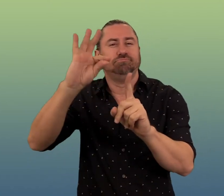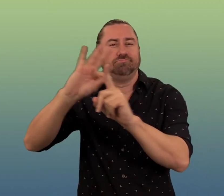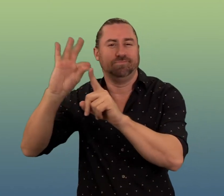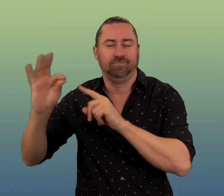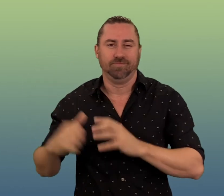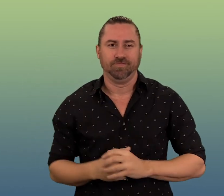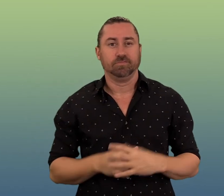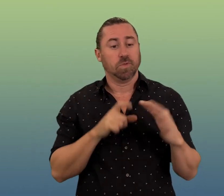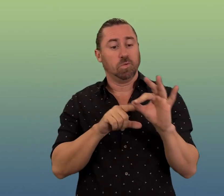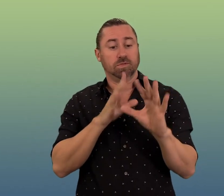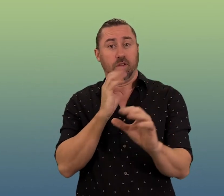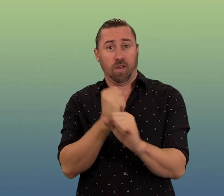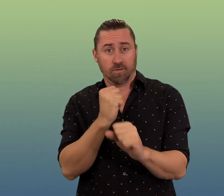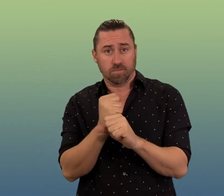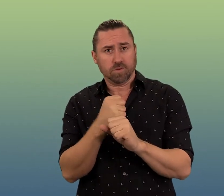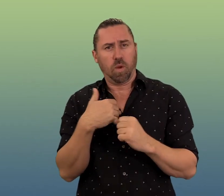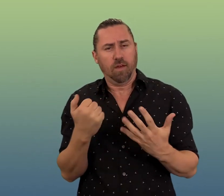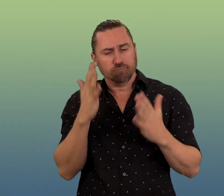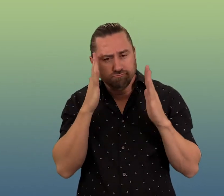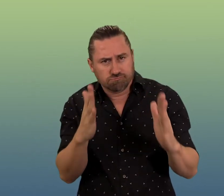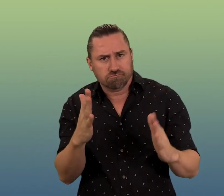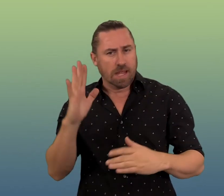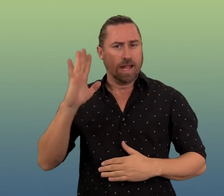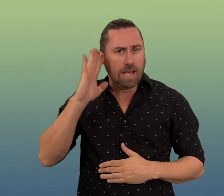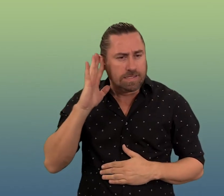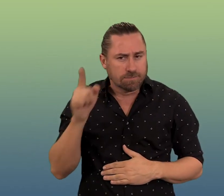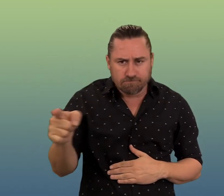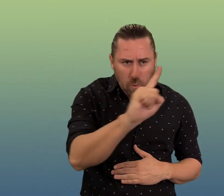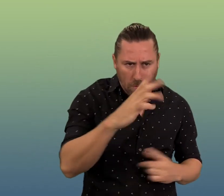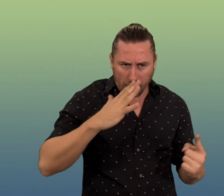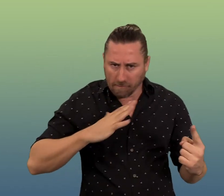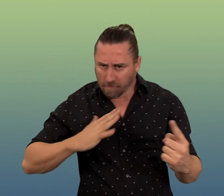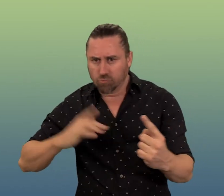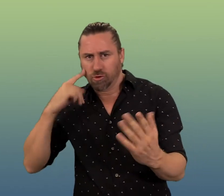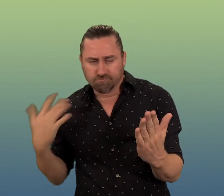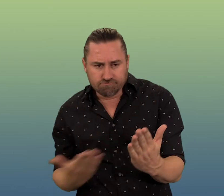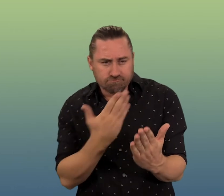The Queensland Government is committed to listening and responding to the needs of Queenslanders when it comes